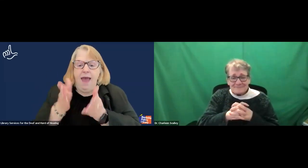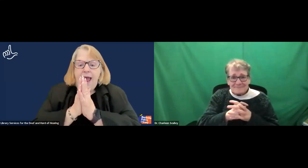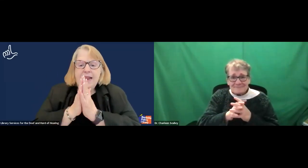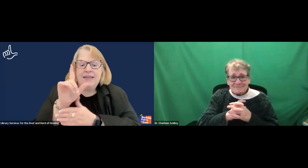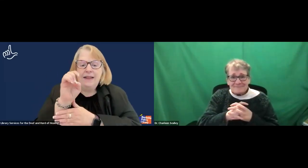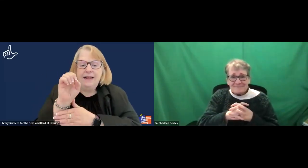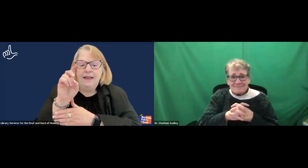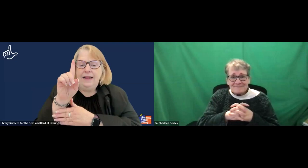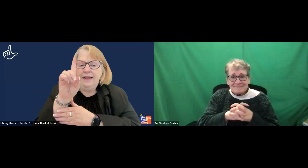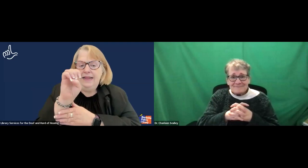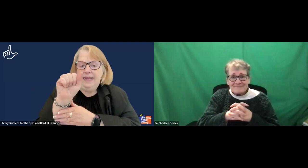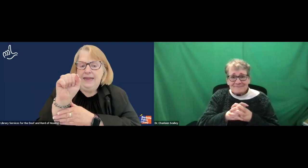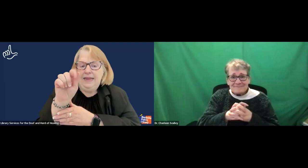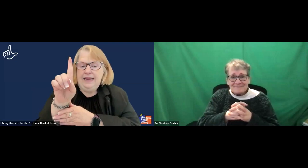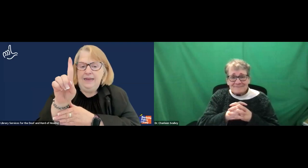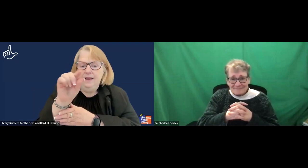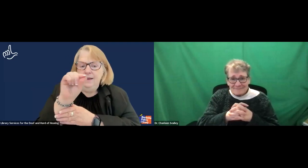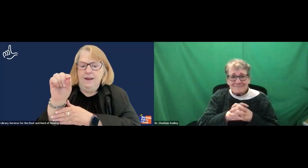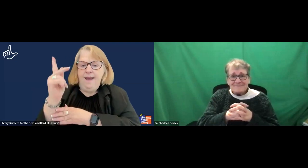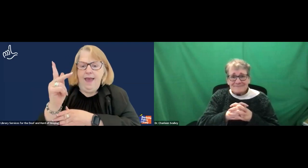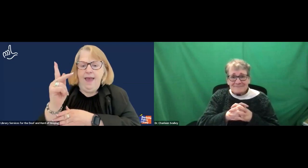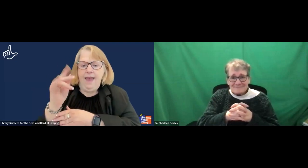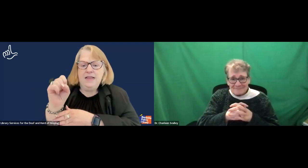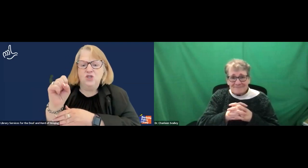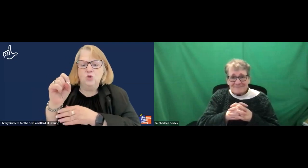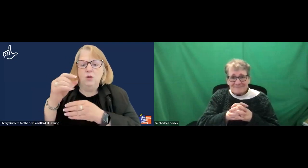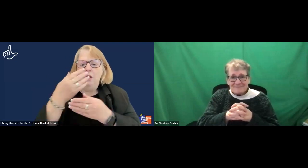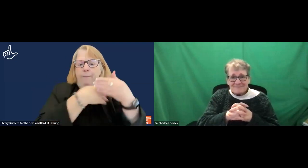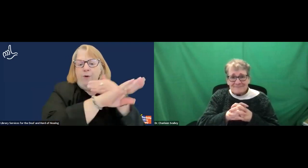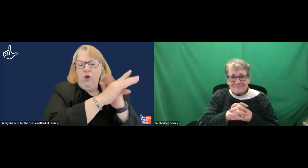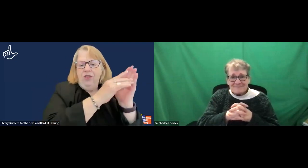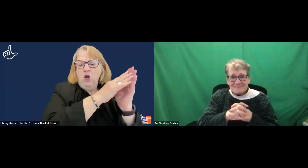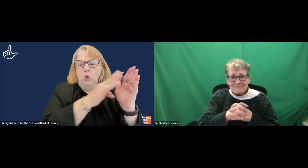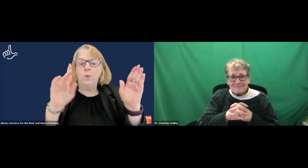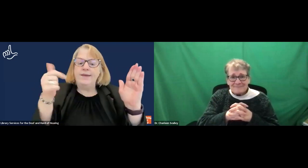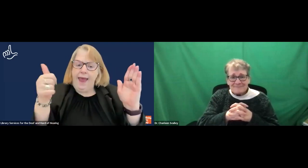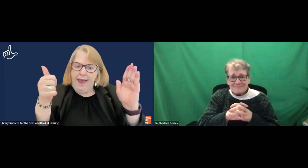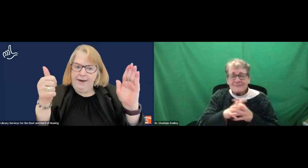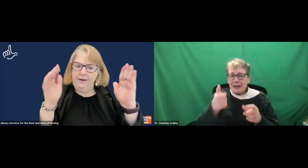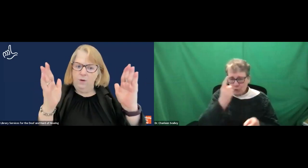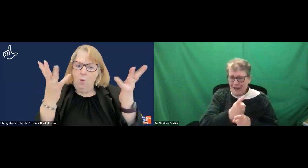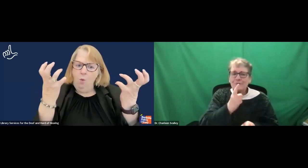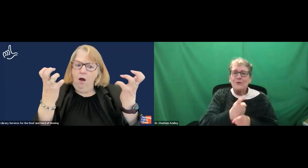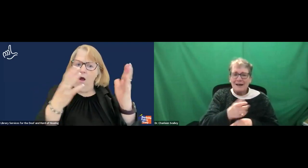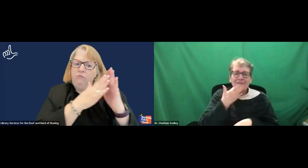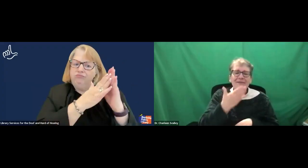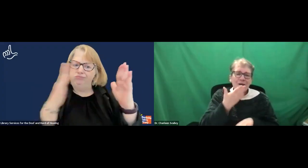is that the Tennessee bill for LEAD-K is birth to ten.